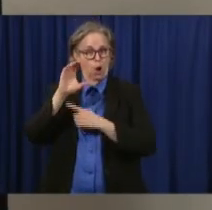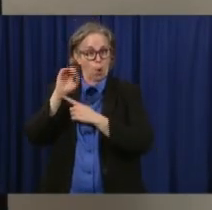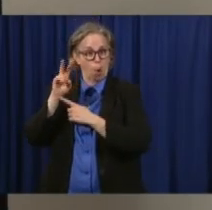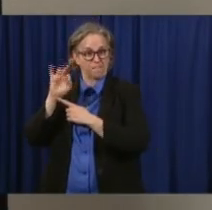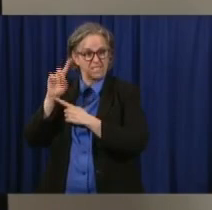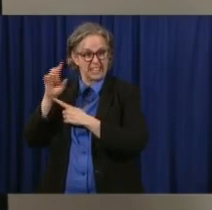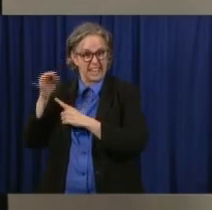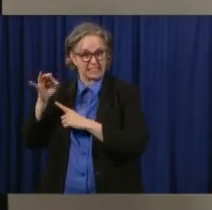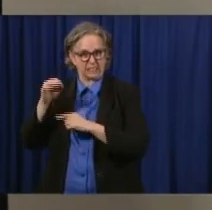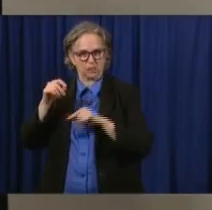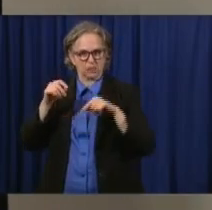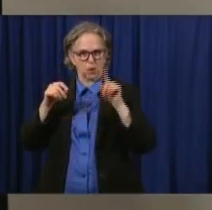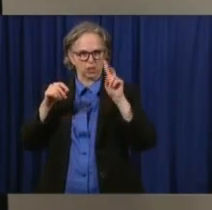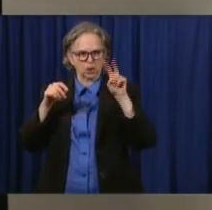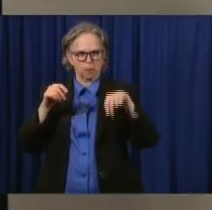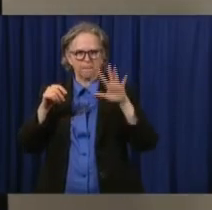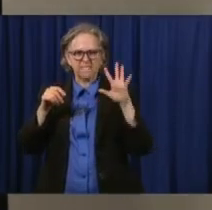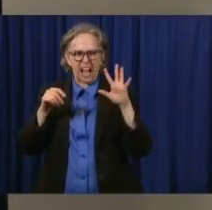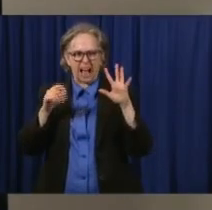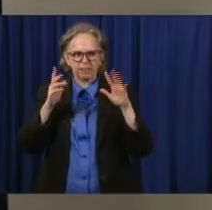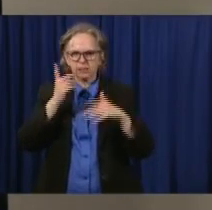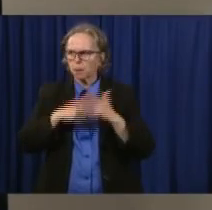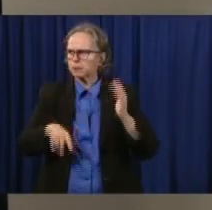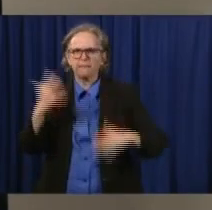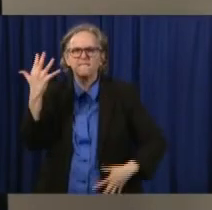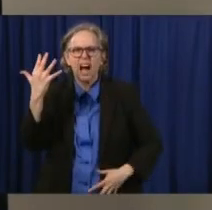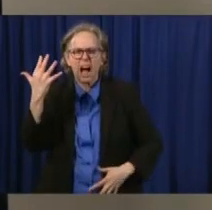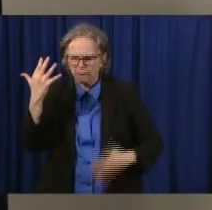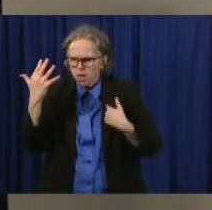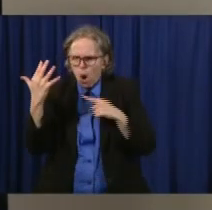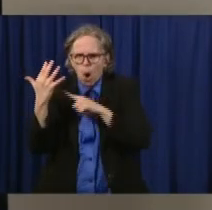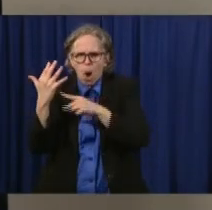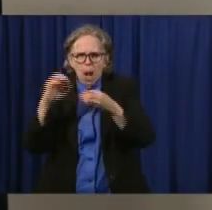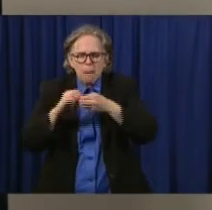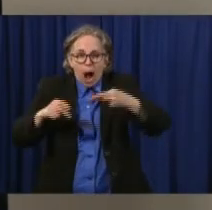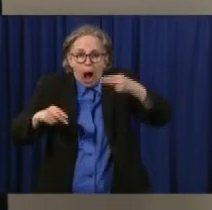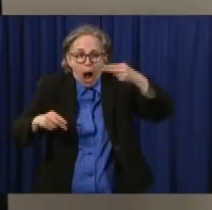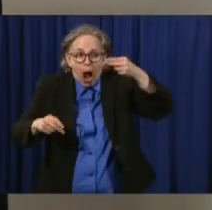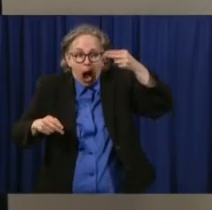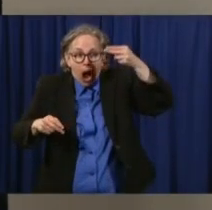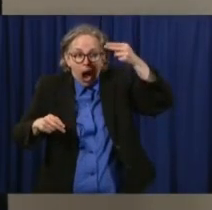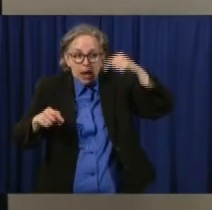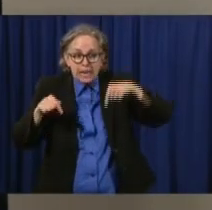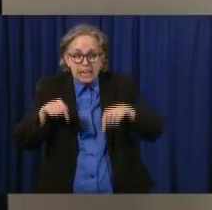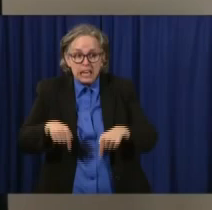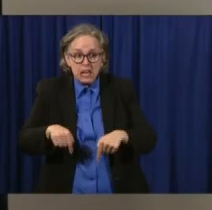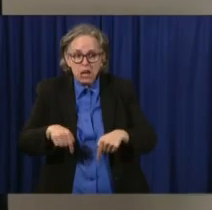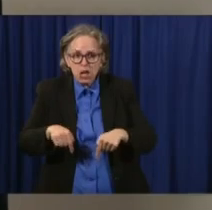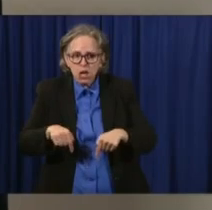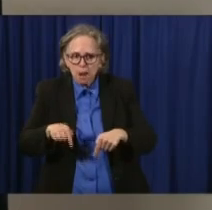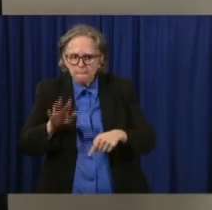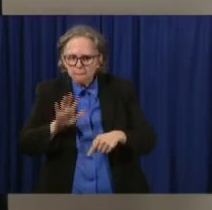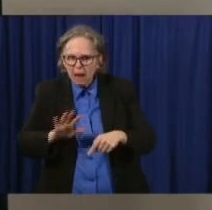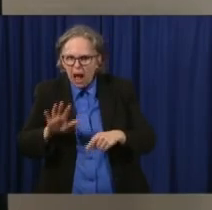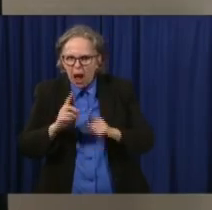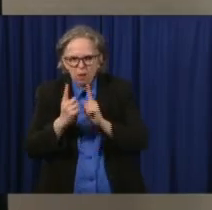AND WE KNOW WITH COVID-19 WE HAVE SEEN AT ITS PEAK 2.5 AND